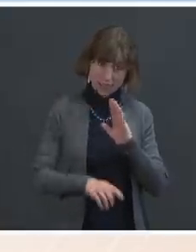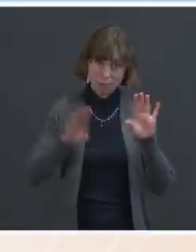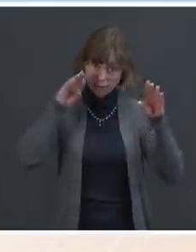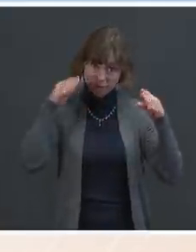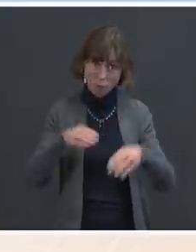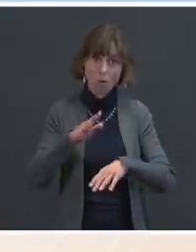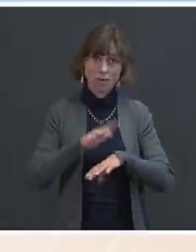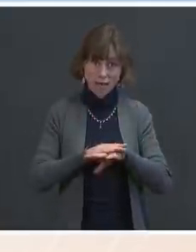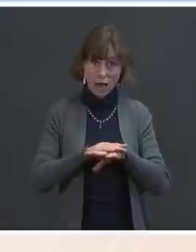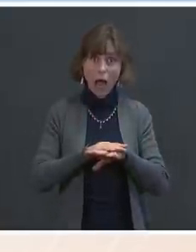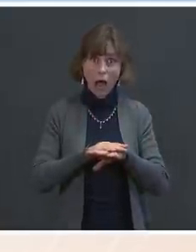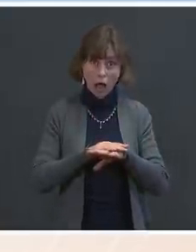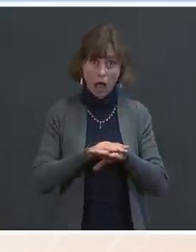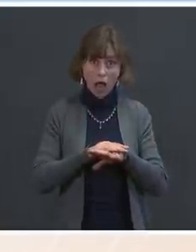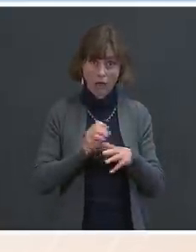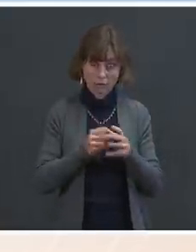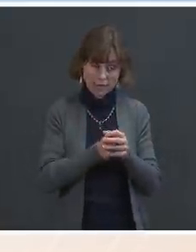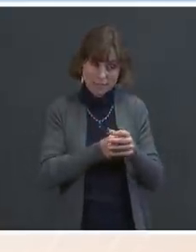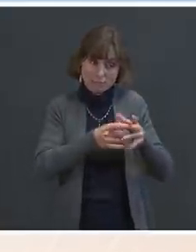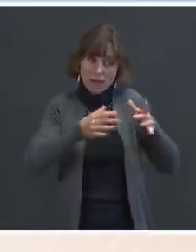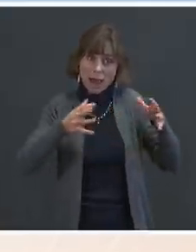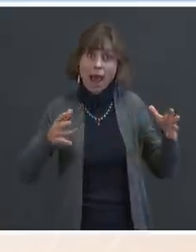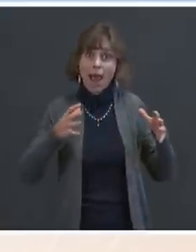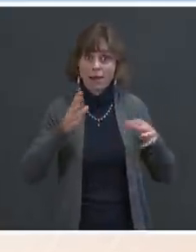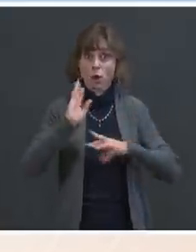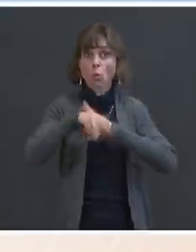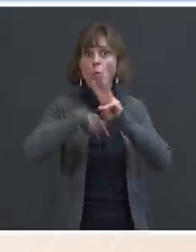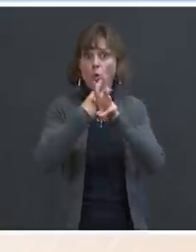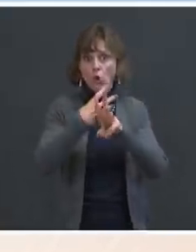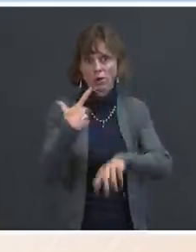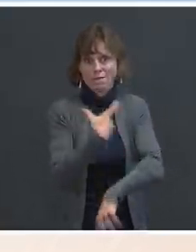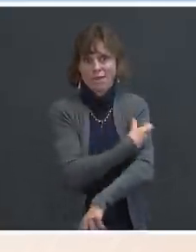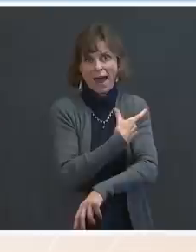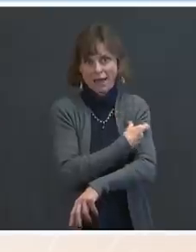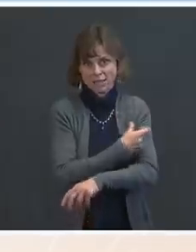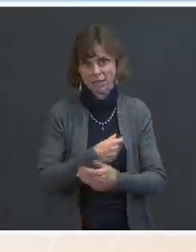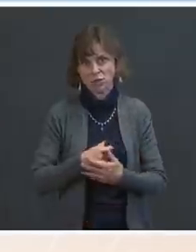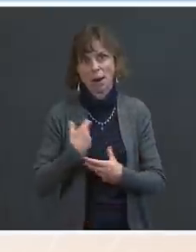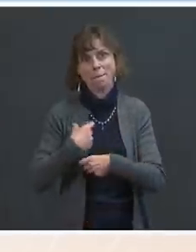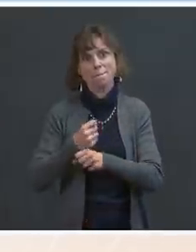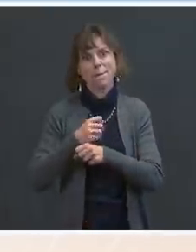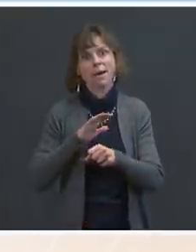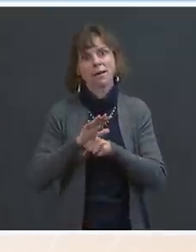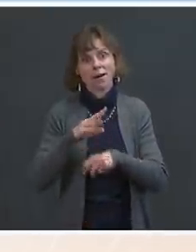and manufacturing and delivery, which will all be critical to end the pandemic. But as we've also said,